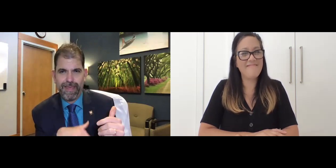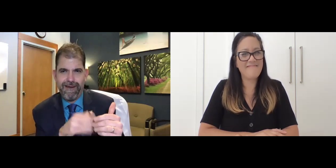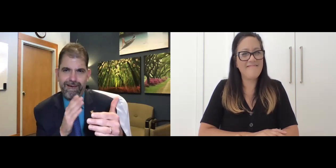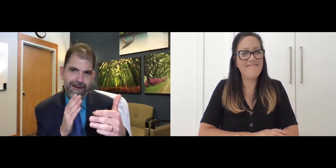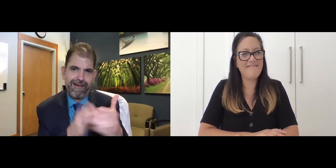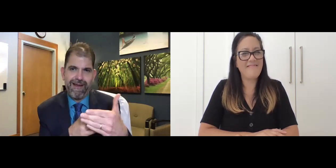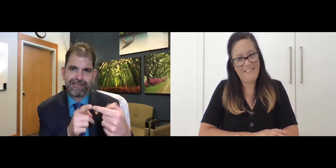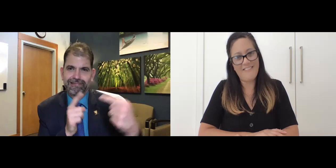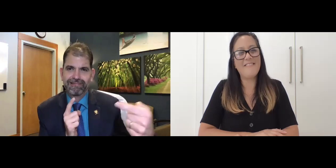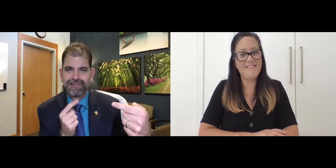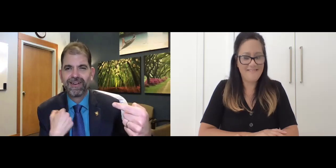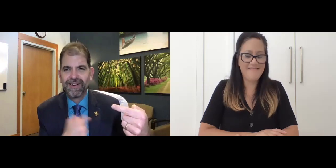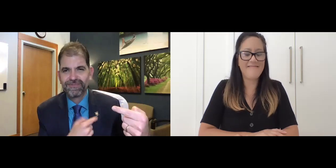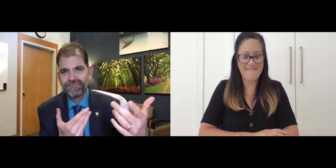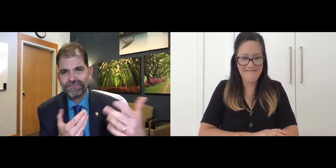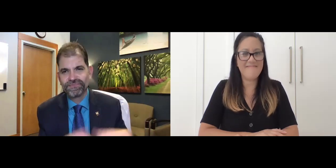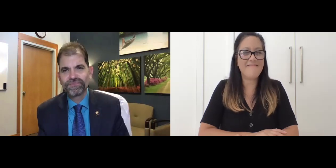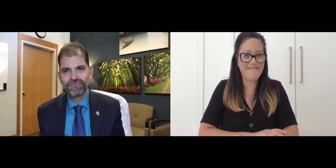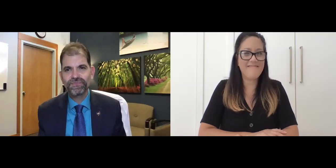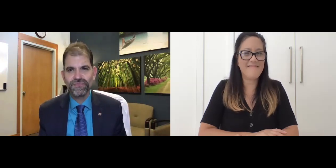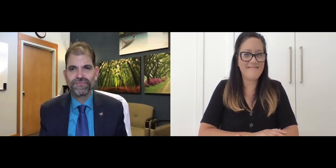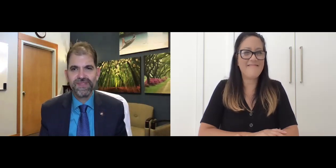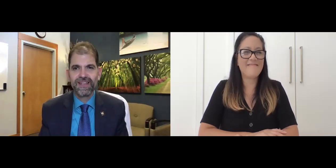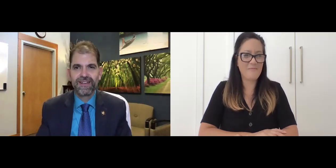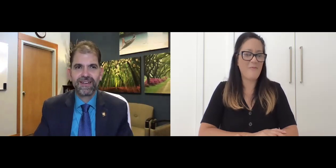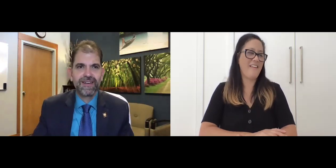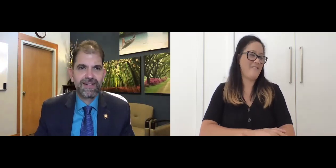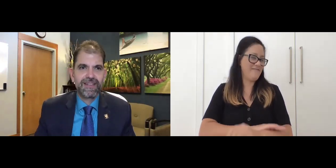If that person you know, assuming that a person wants to